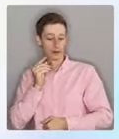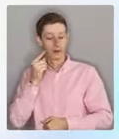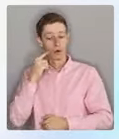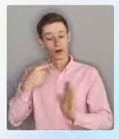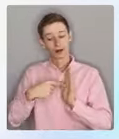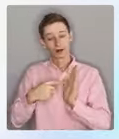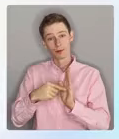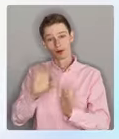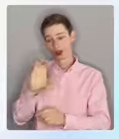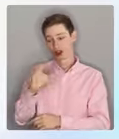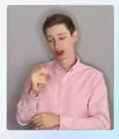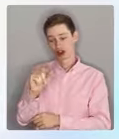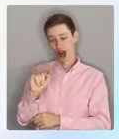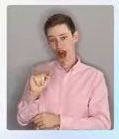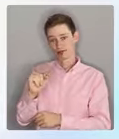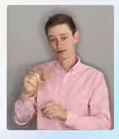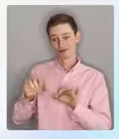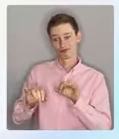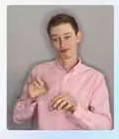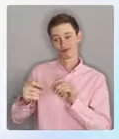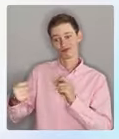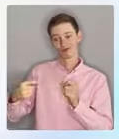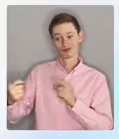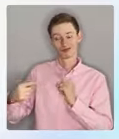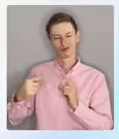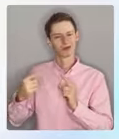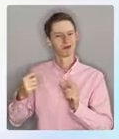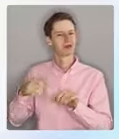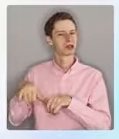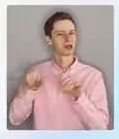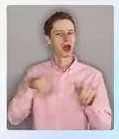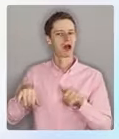For example, since chat is a common form of abuse,